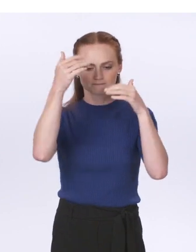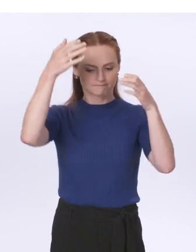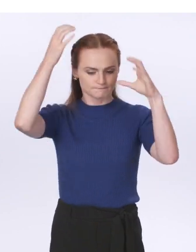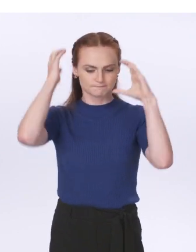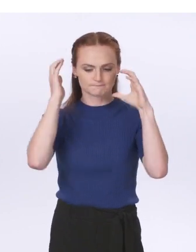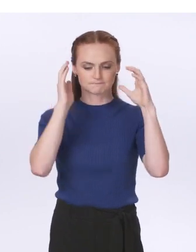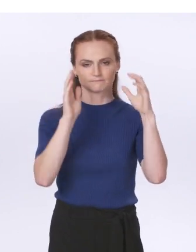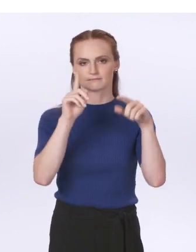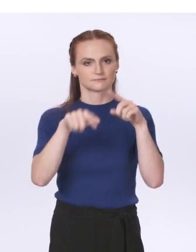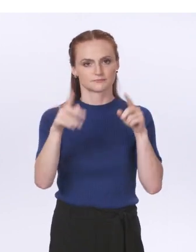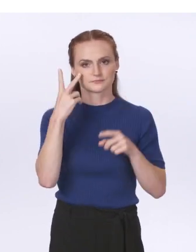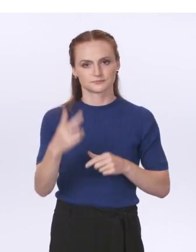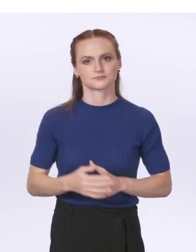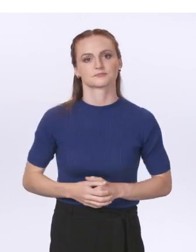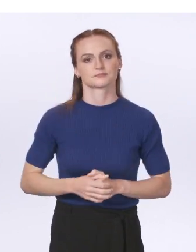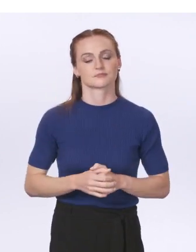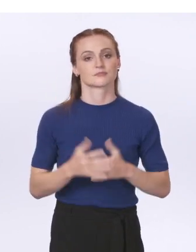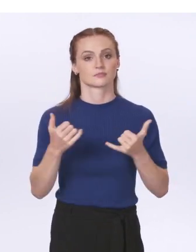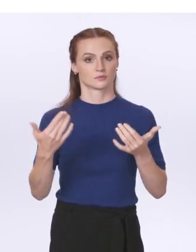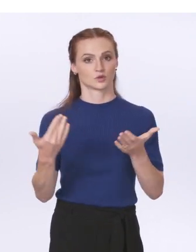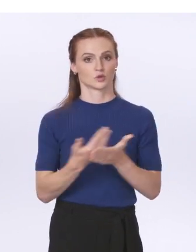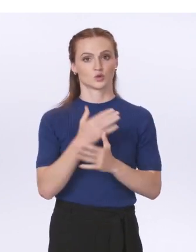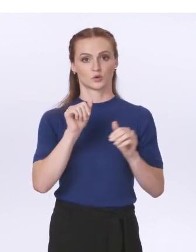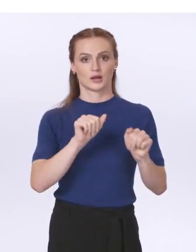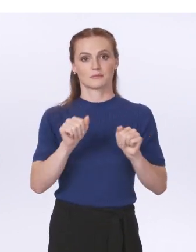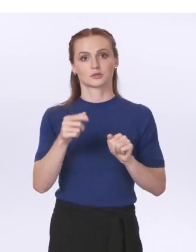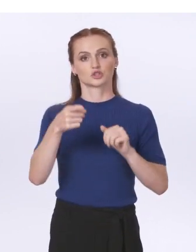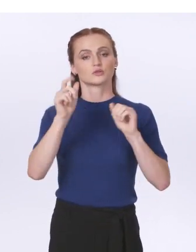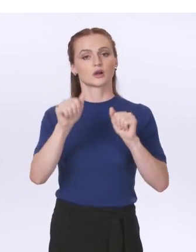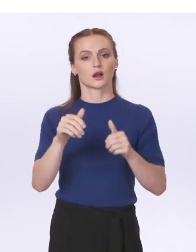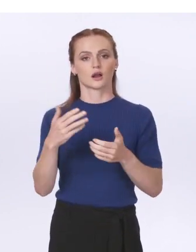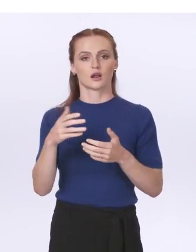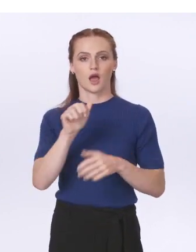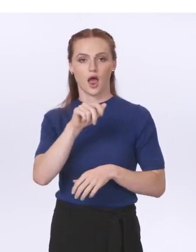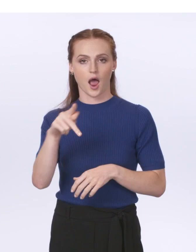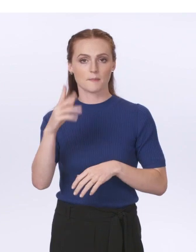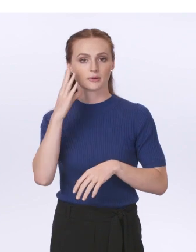With this new capability, you can bring app experiences with movements